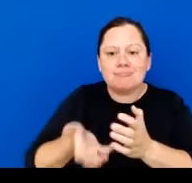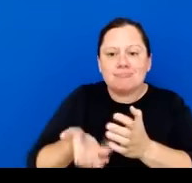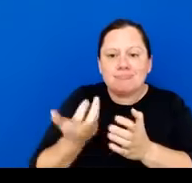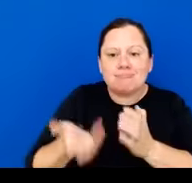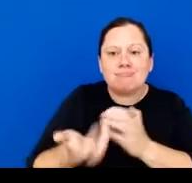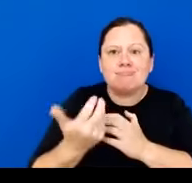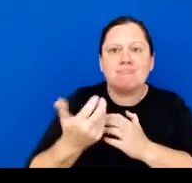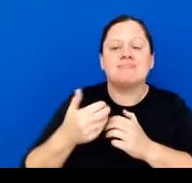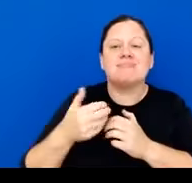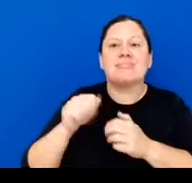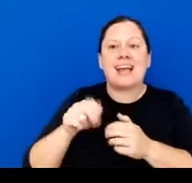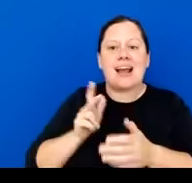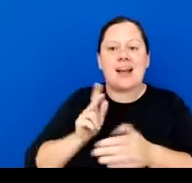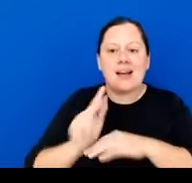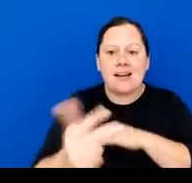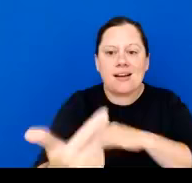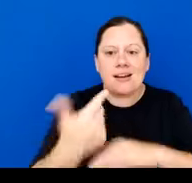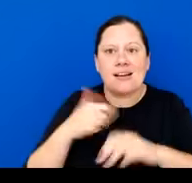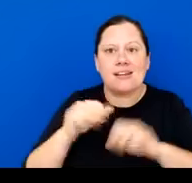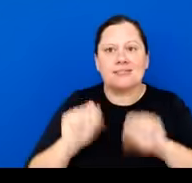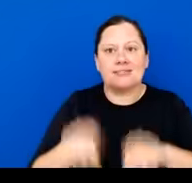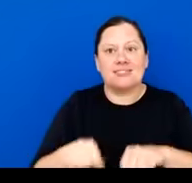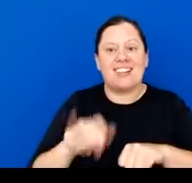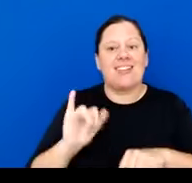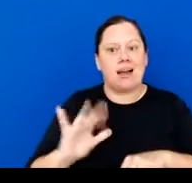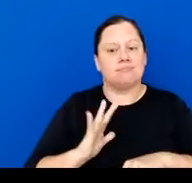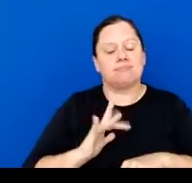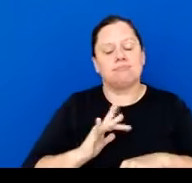solid road bed that way we have all of our safety measures